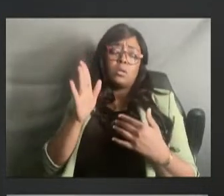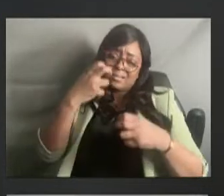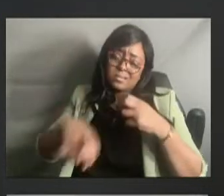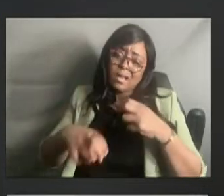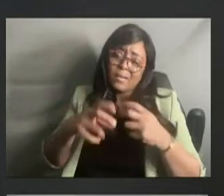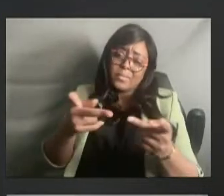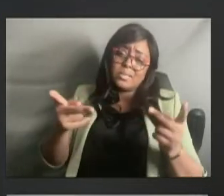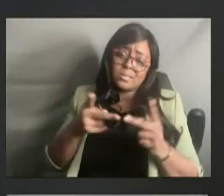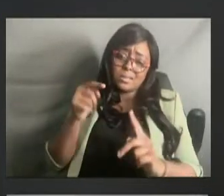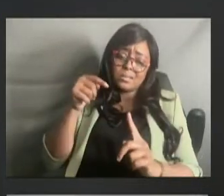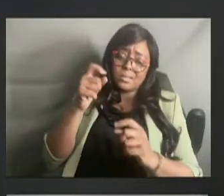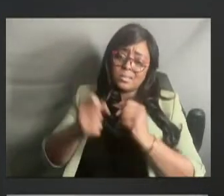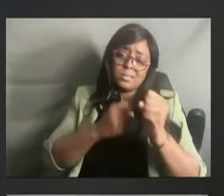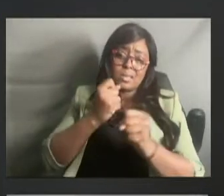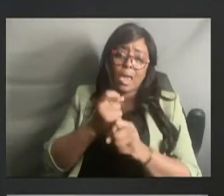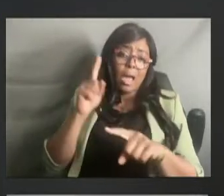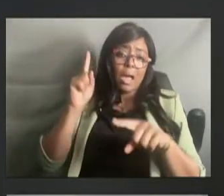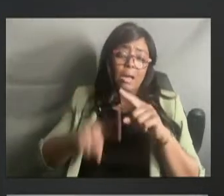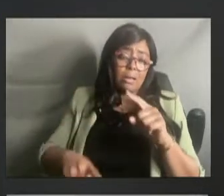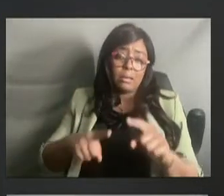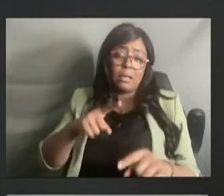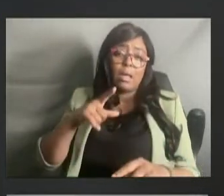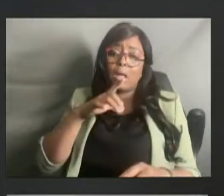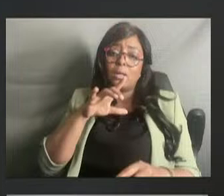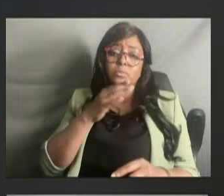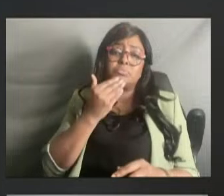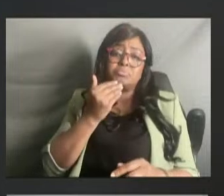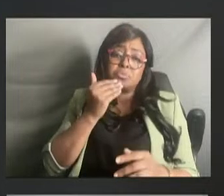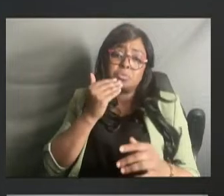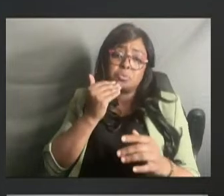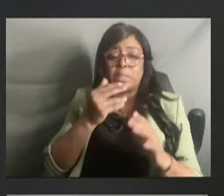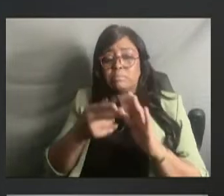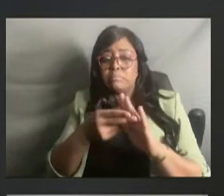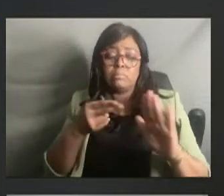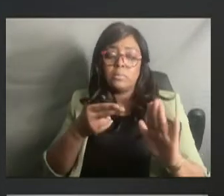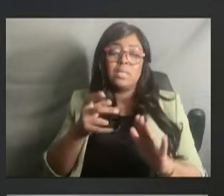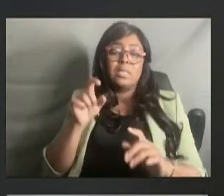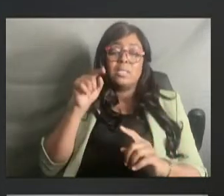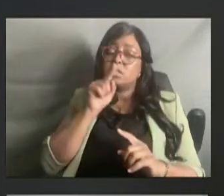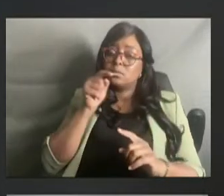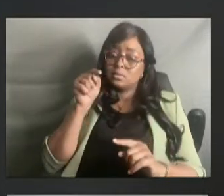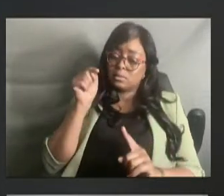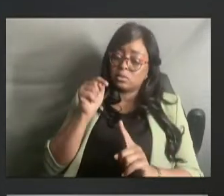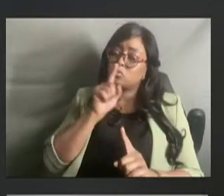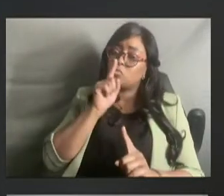resources that we have. We are going to be in a very tough position this year. There's no